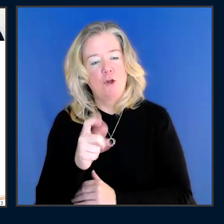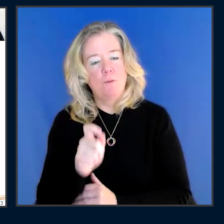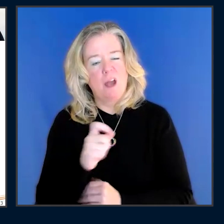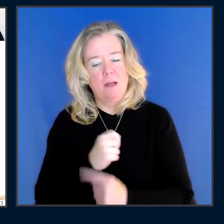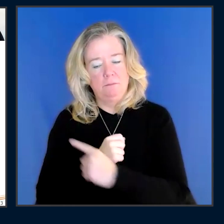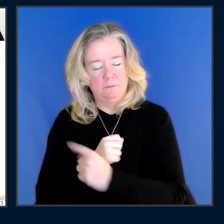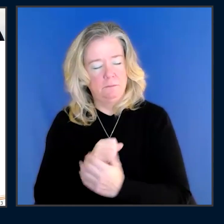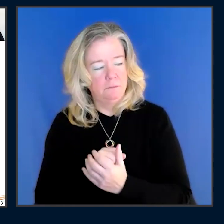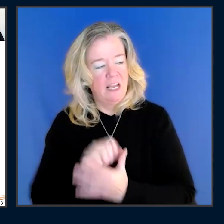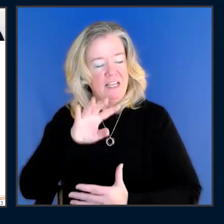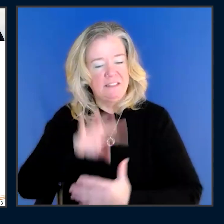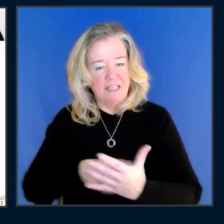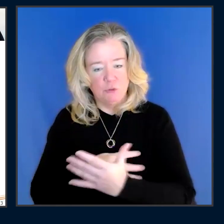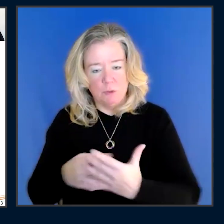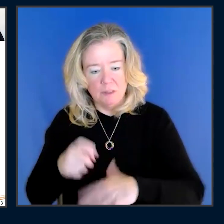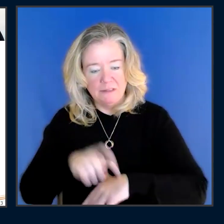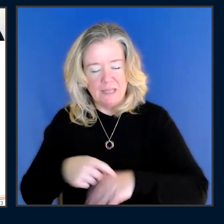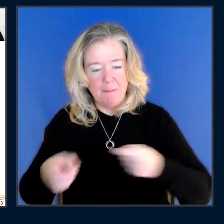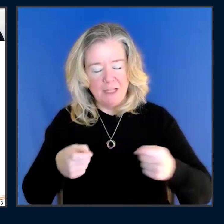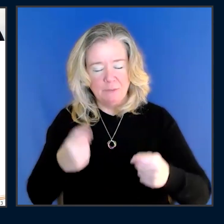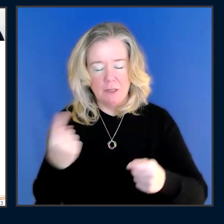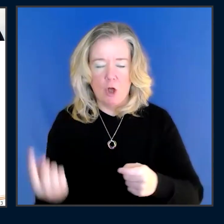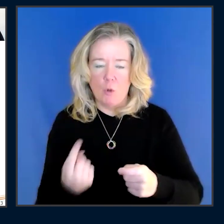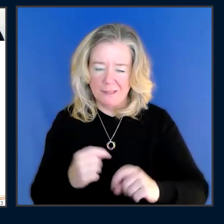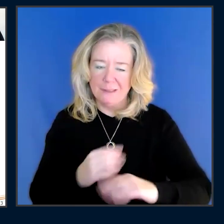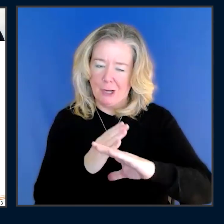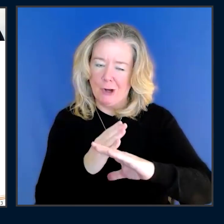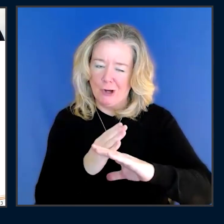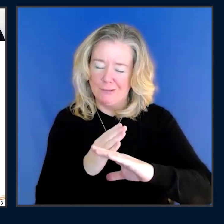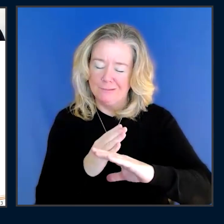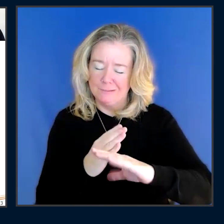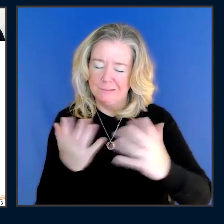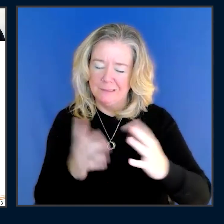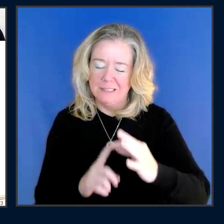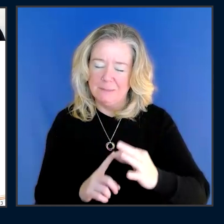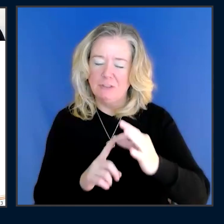Scheduling and time management is always a potential barrier, especially,